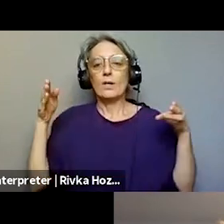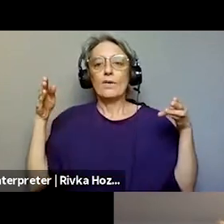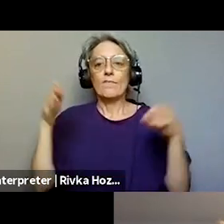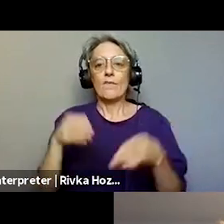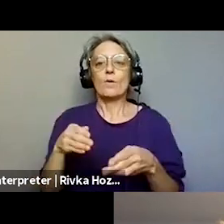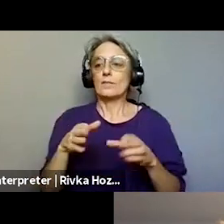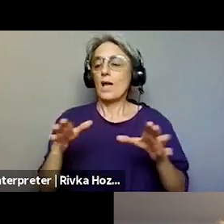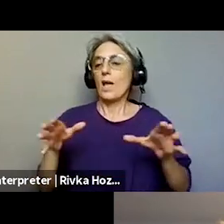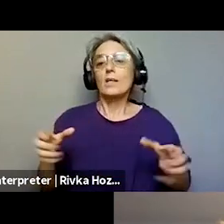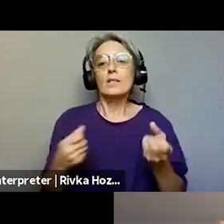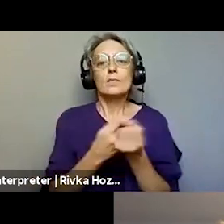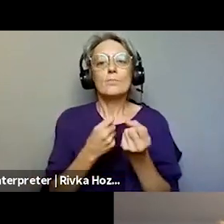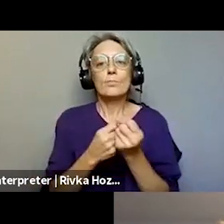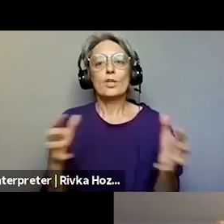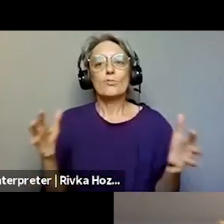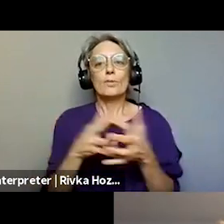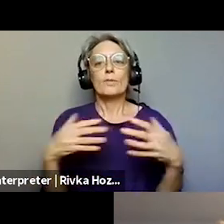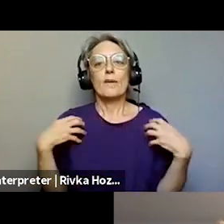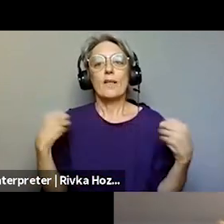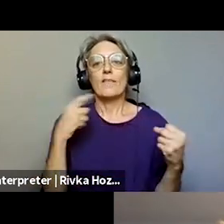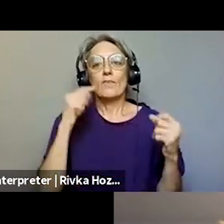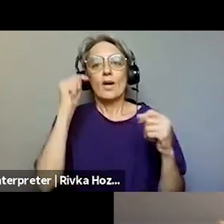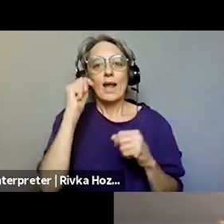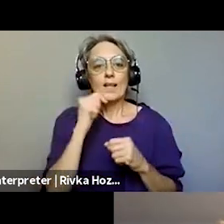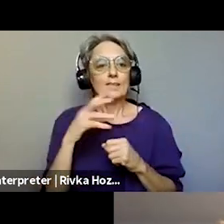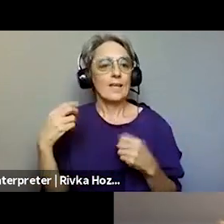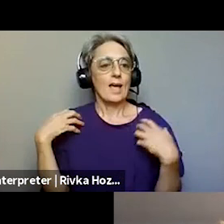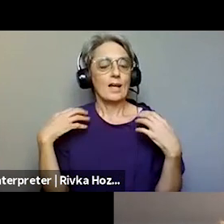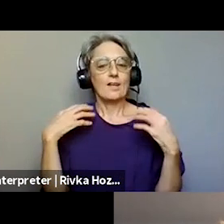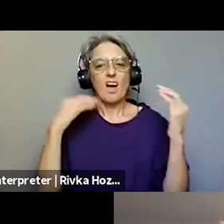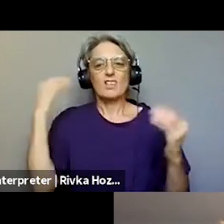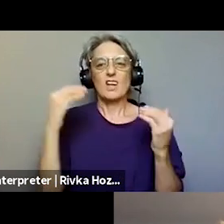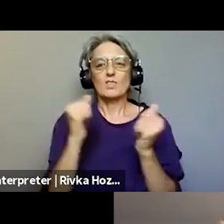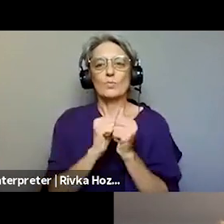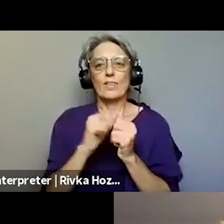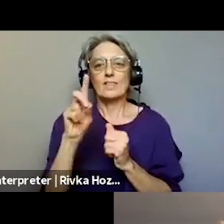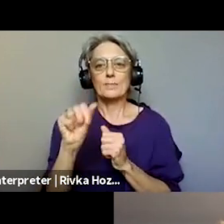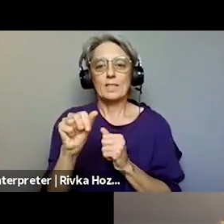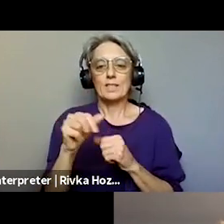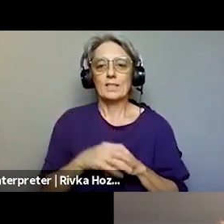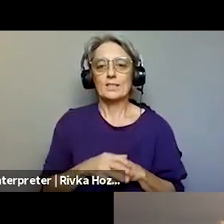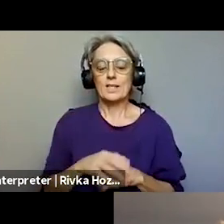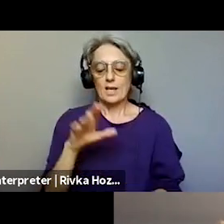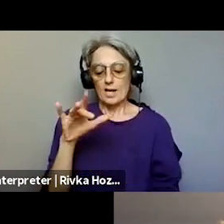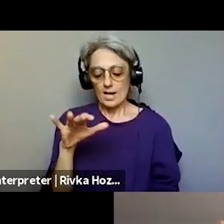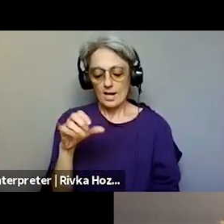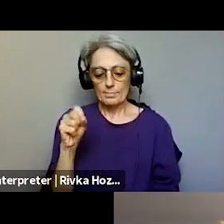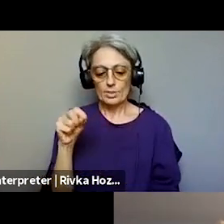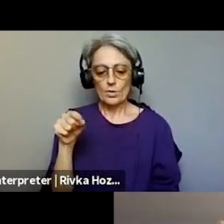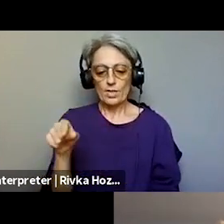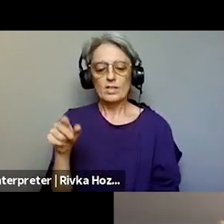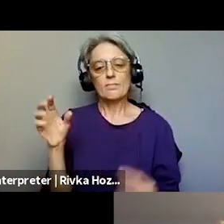reproductive health for adolescents and adults with disabilities. So there's more work, more